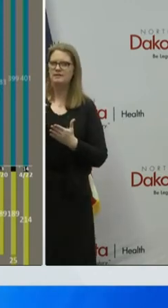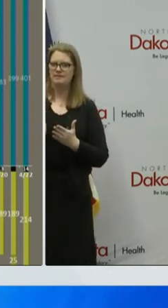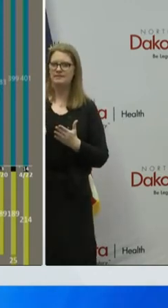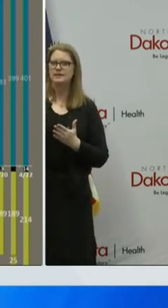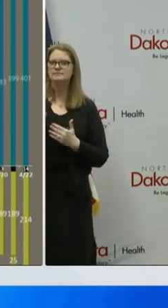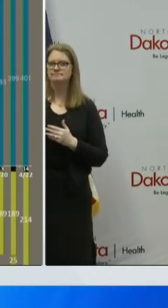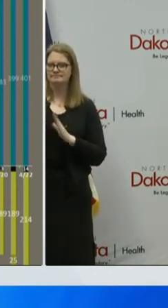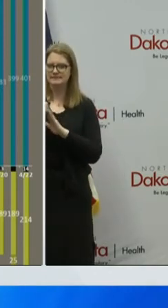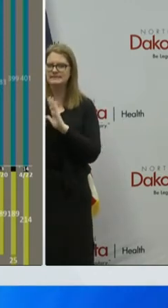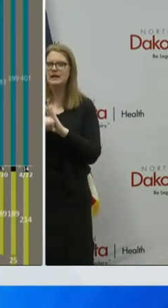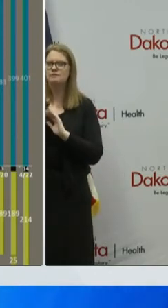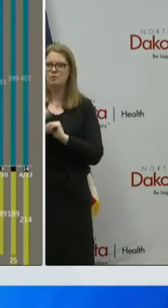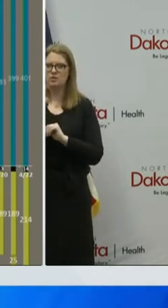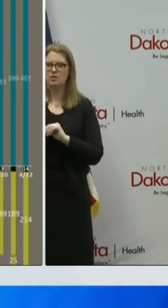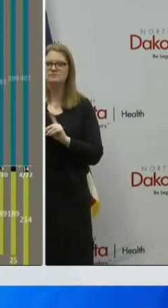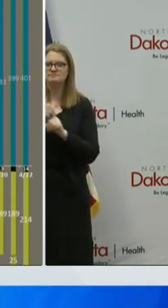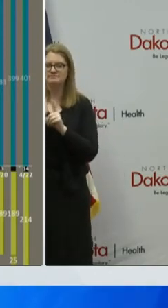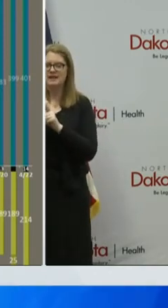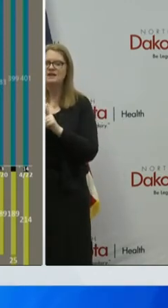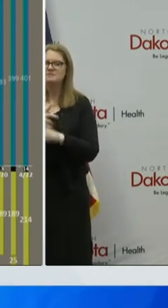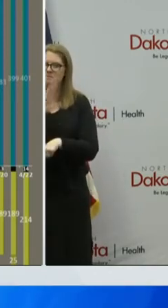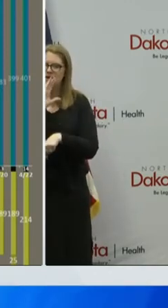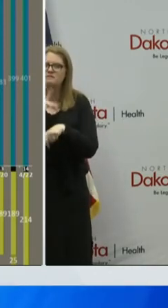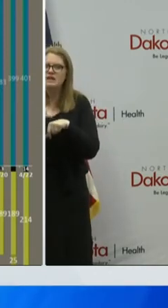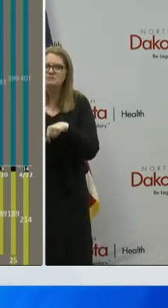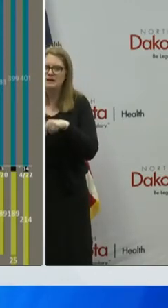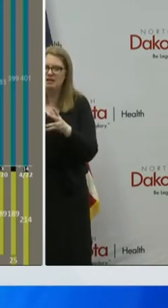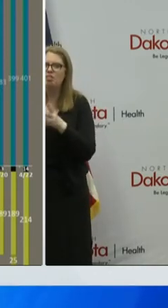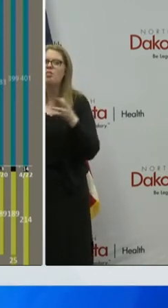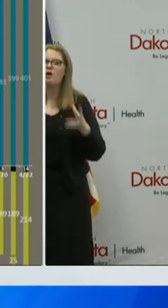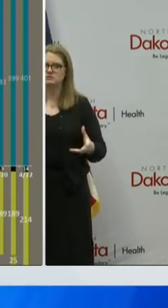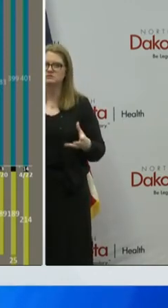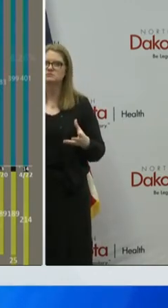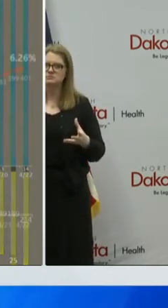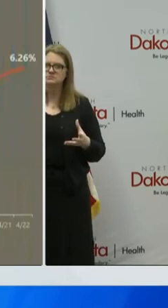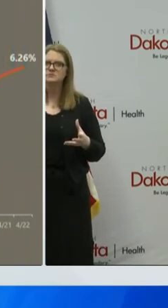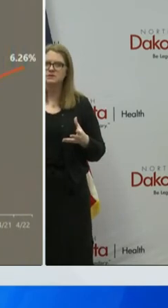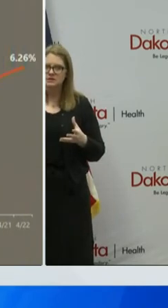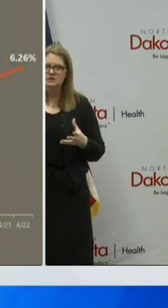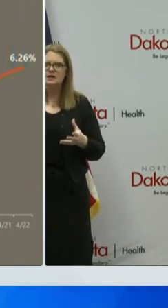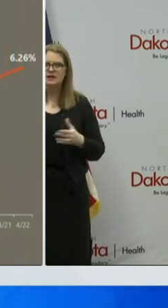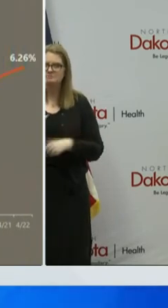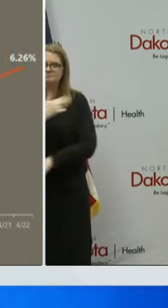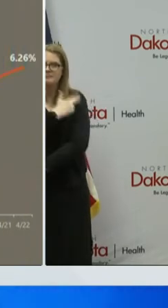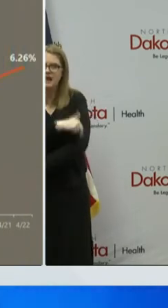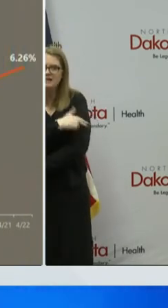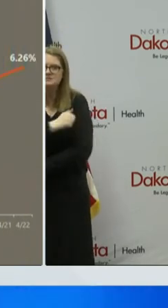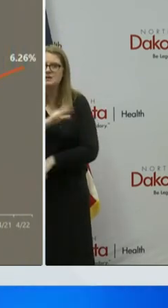HAVE IN NORTH DAKOTA HAS PLENTY OF CAPACITY RIGHT NOW TO SERVE PATIENTS WITH HOSPITALIZATIONS,